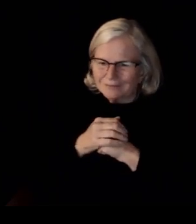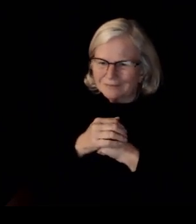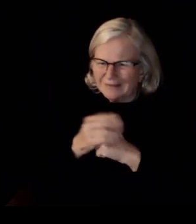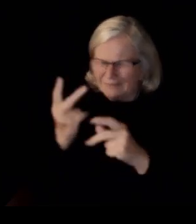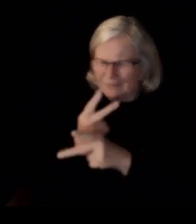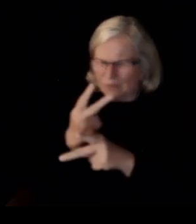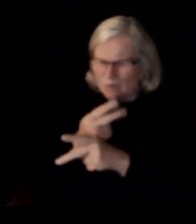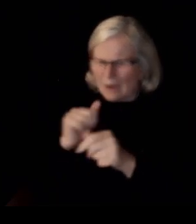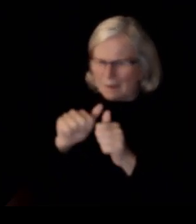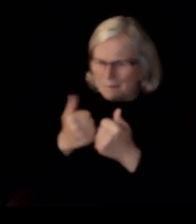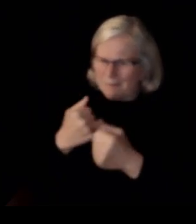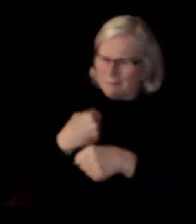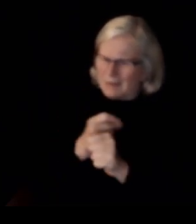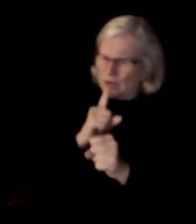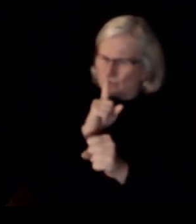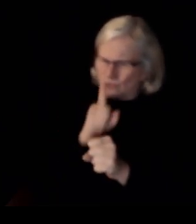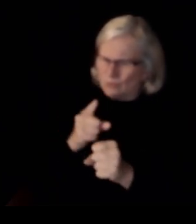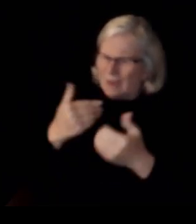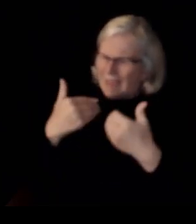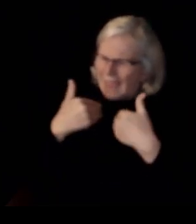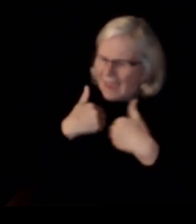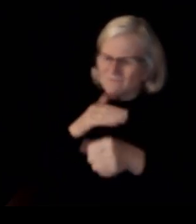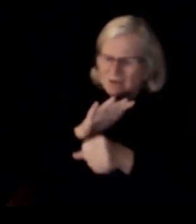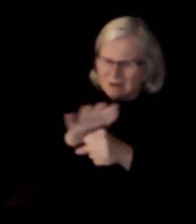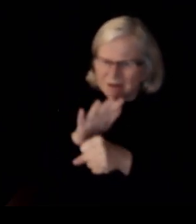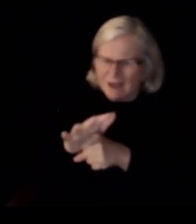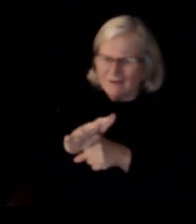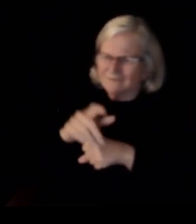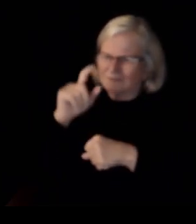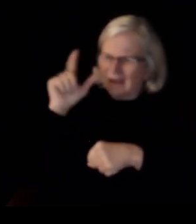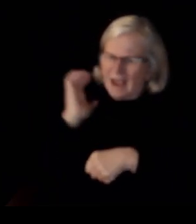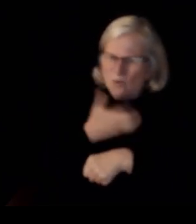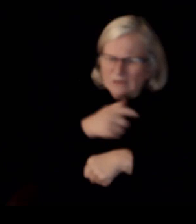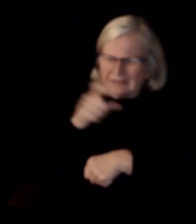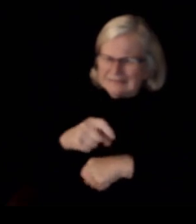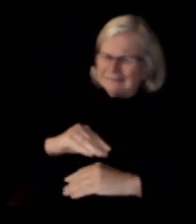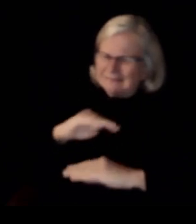been inspected and meet the specification that we agreed upon before they ship it to